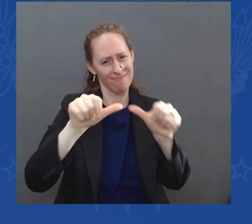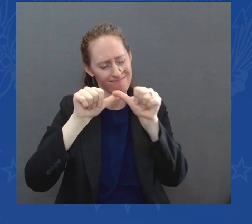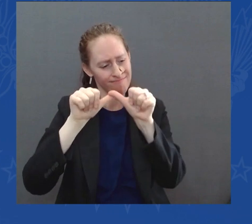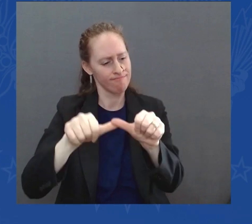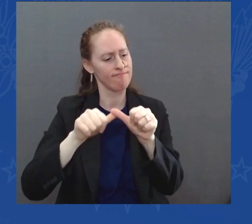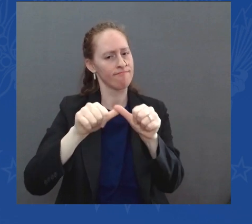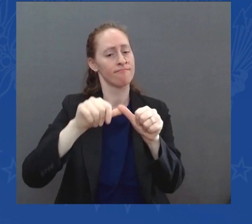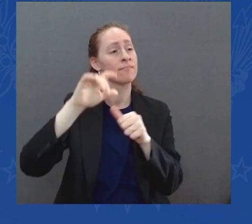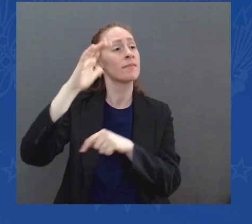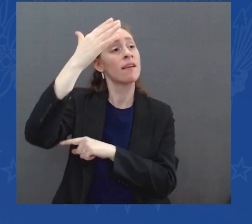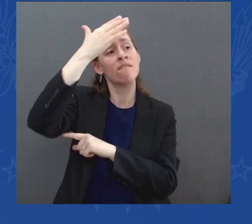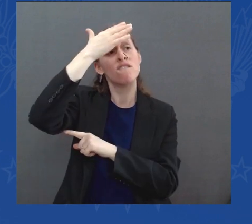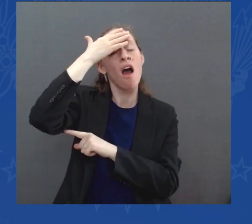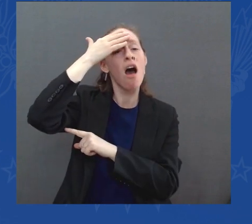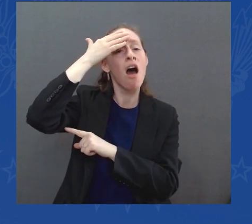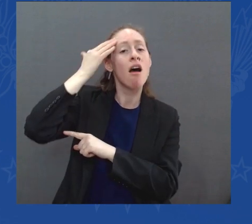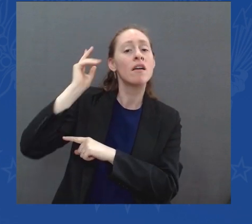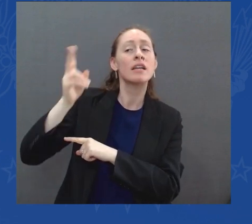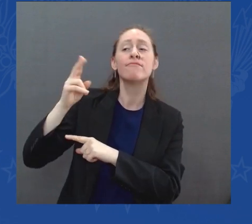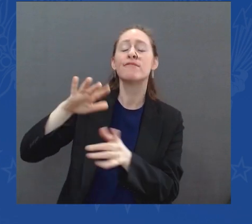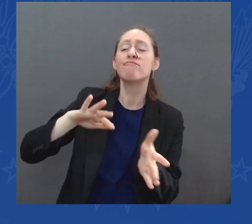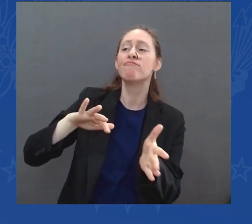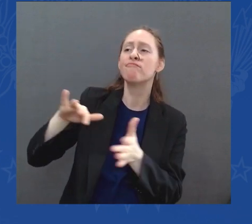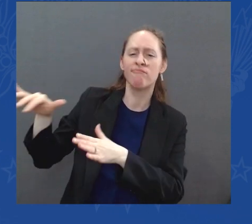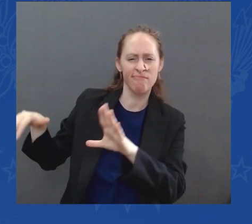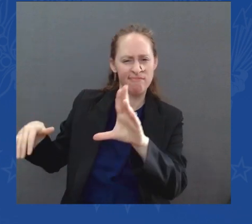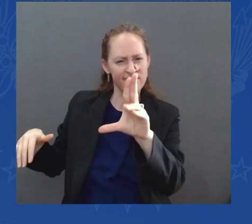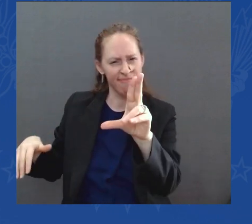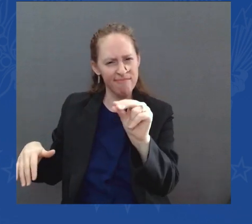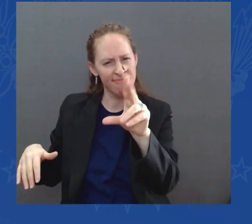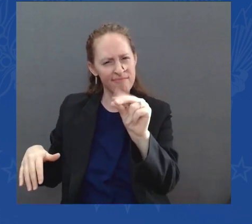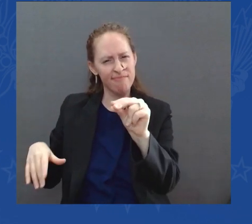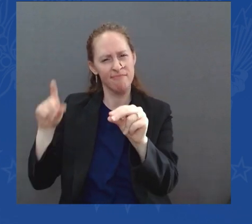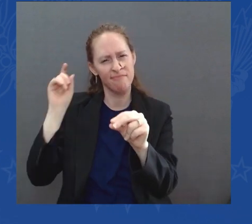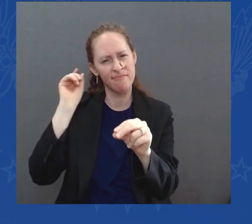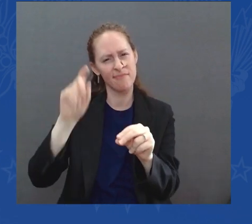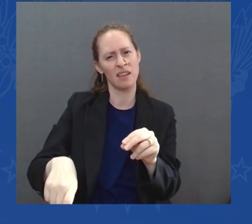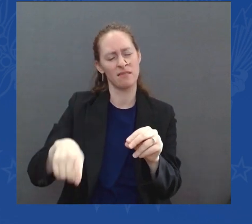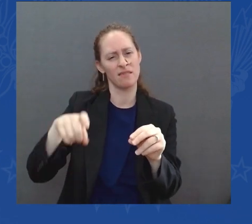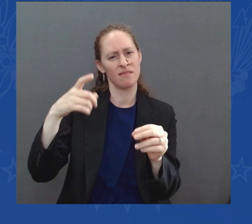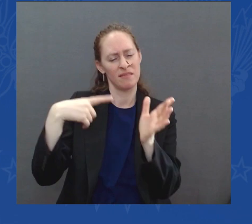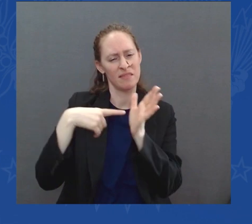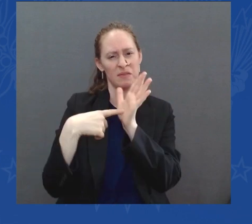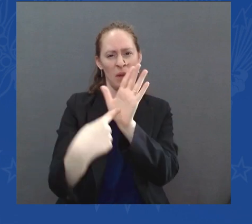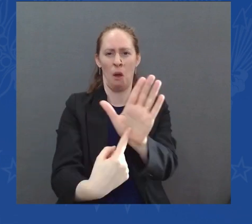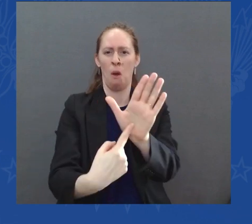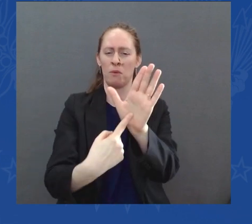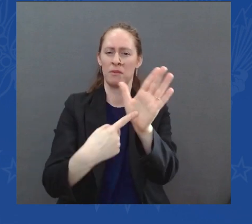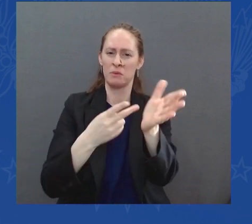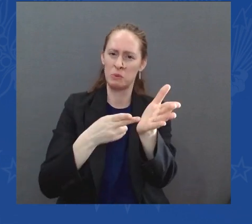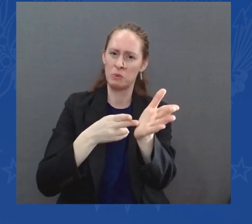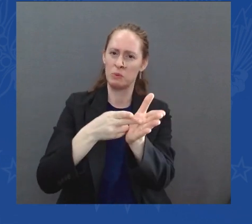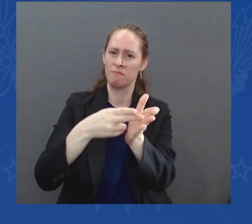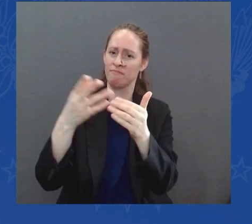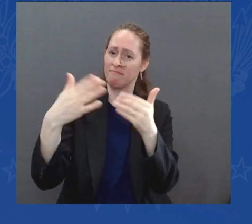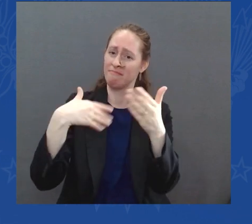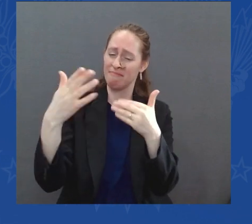no matter how difficult it is to speak. And certainly, no matter how difficult it is to hear leaders